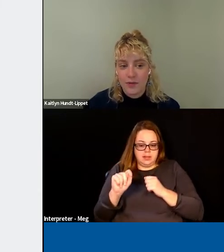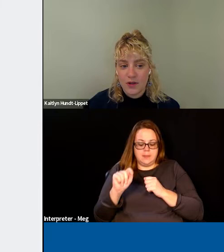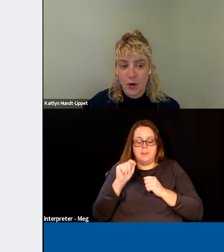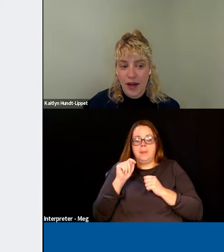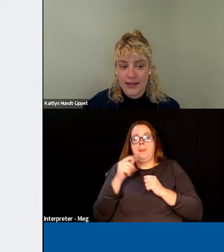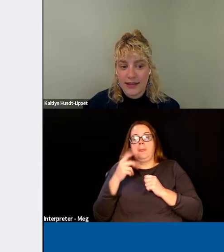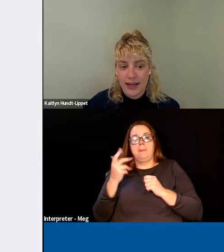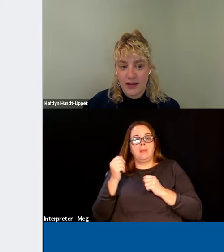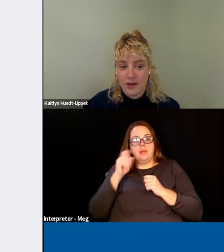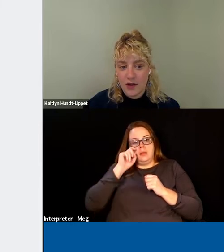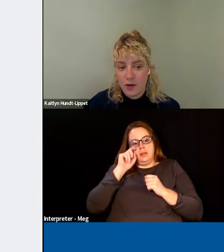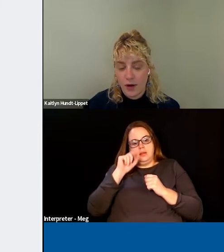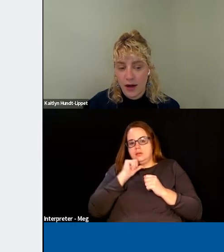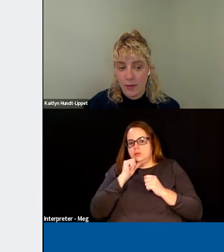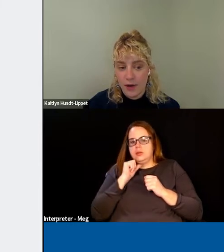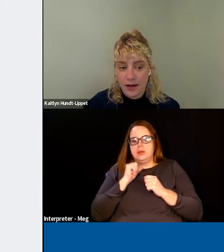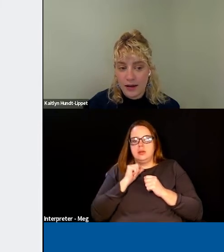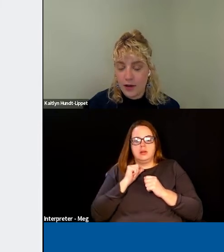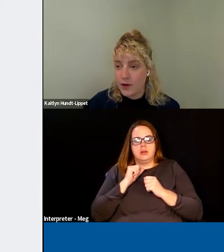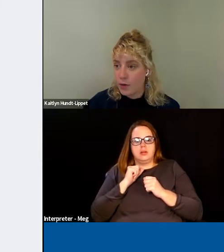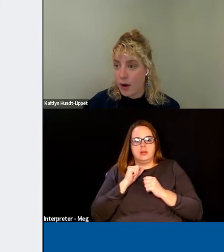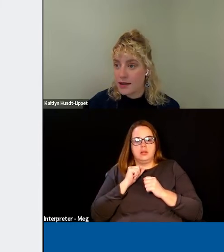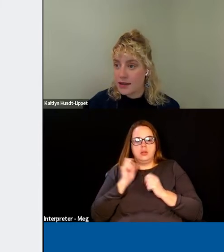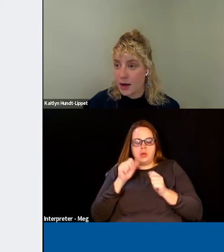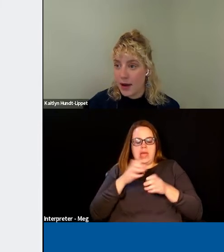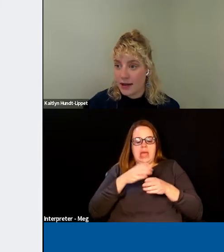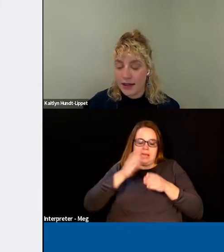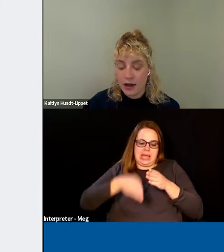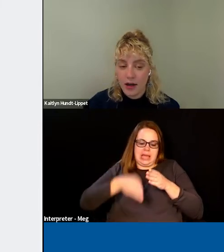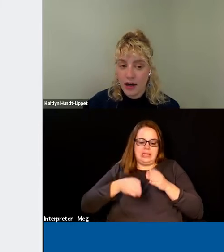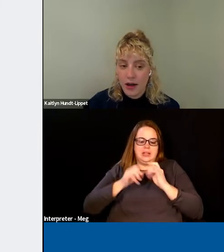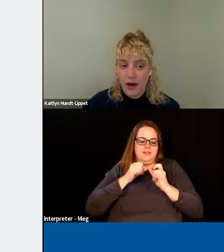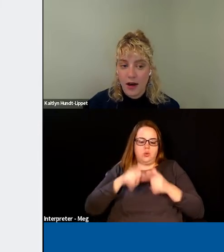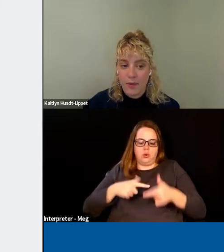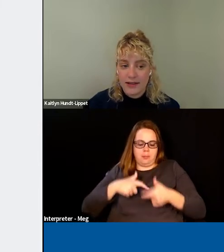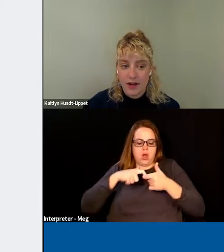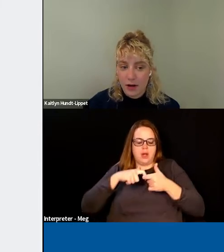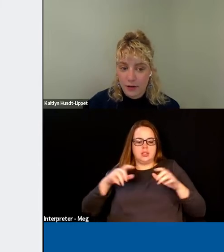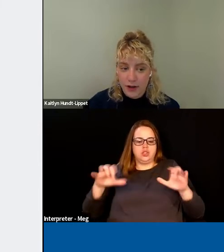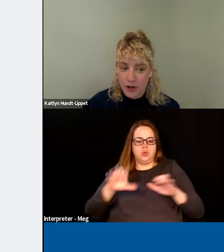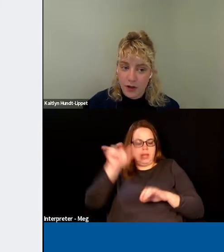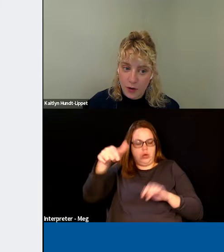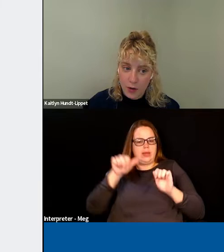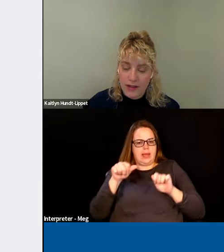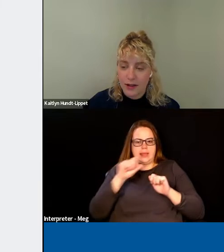Don't hesitate to end an interview or pause and come back later. It's not a reflection on you.